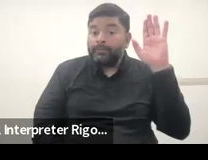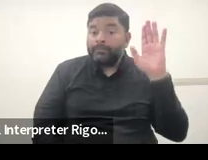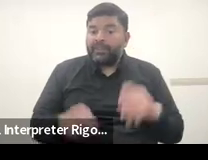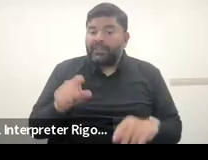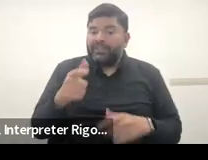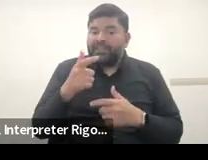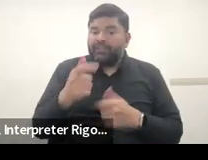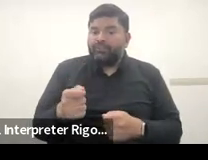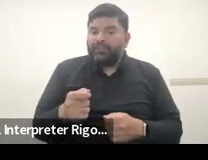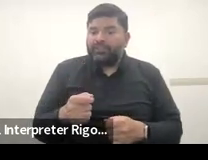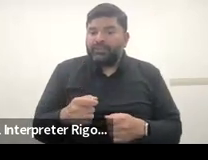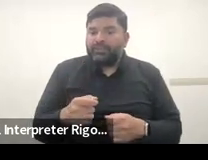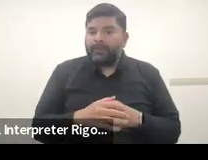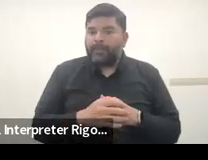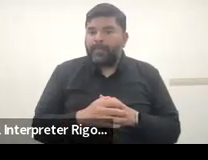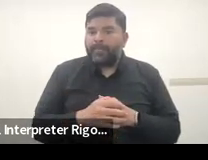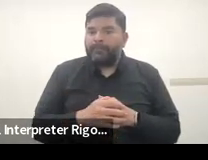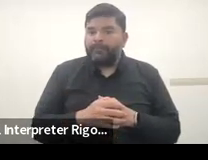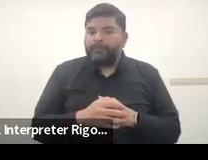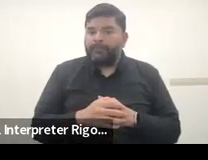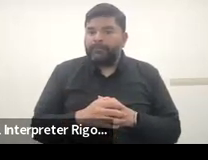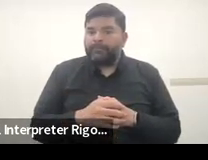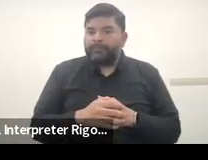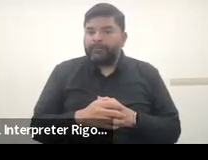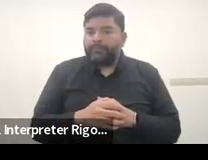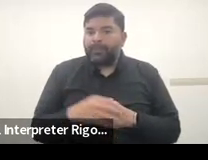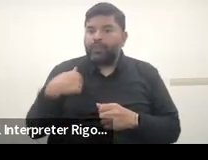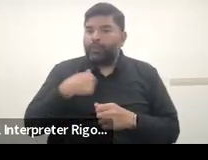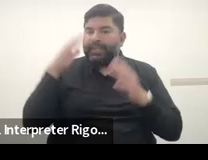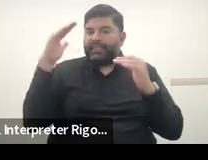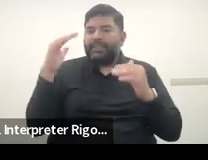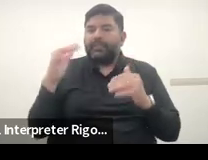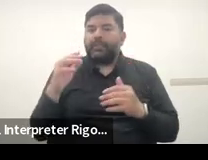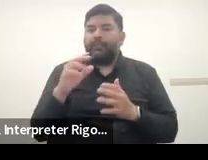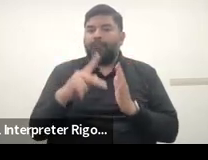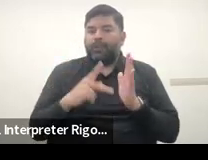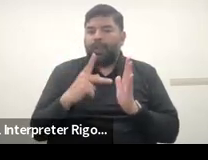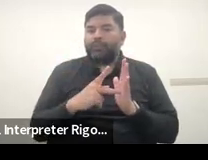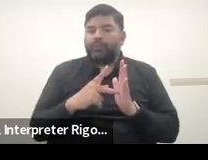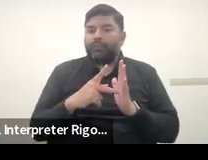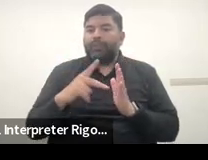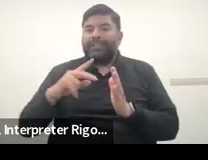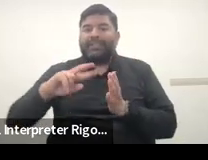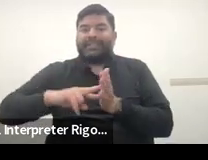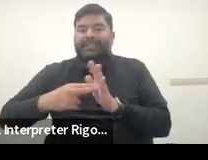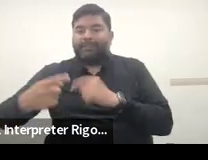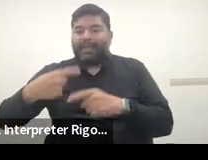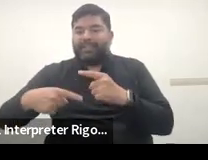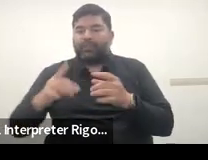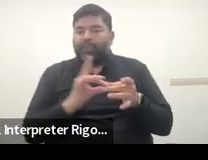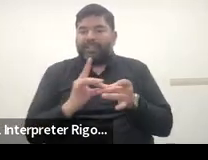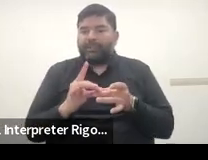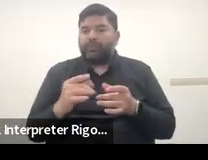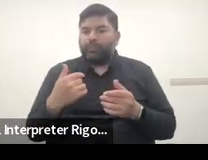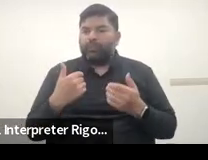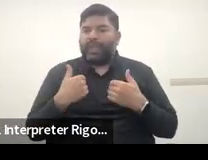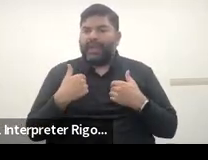you said, "Well, we didn't expect a phonological- semantic link." We have some semantic links etymology